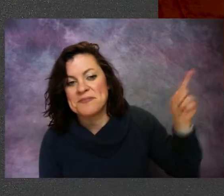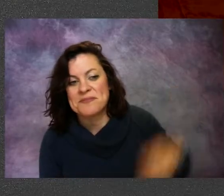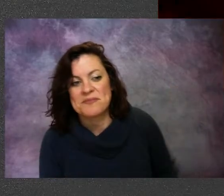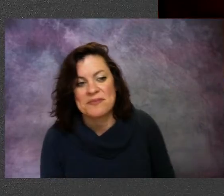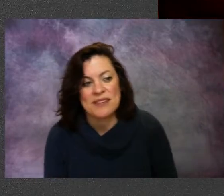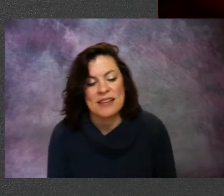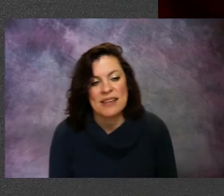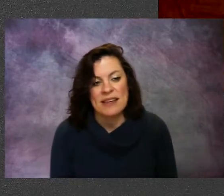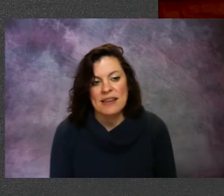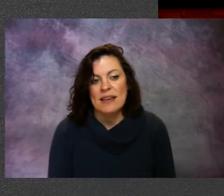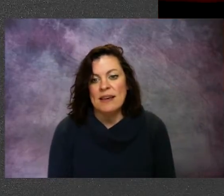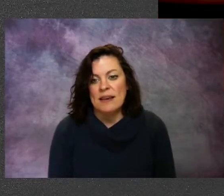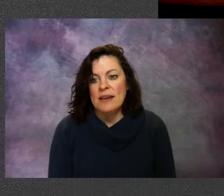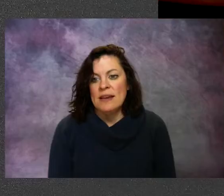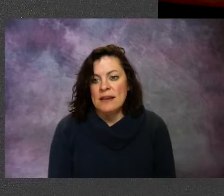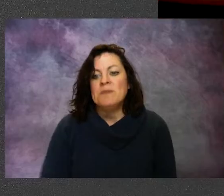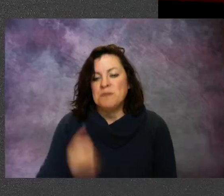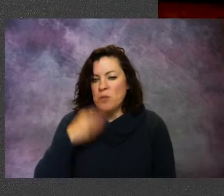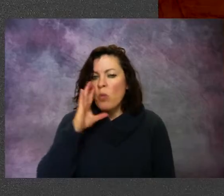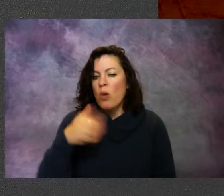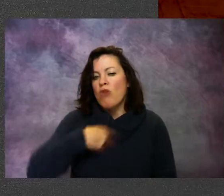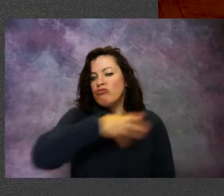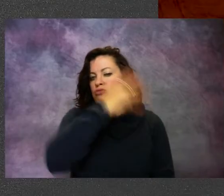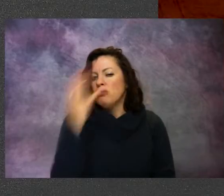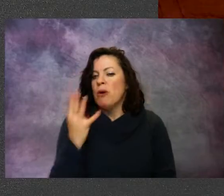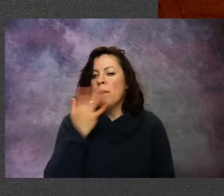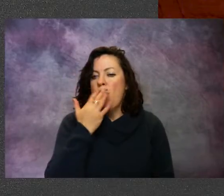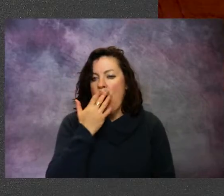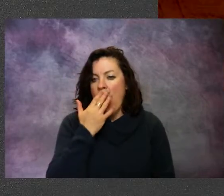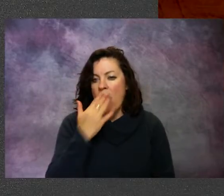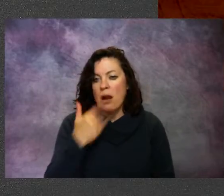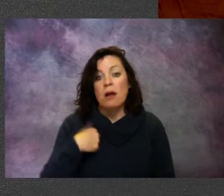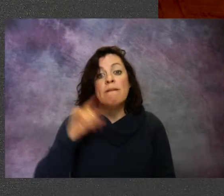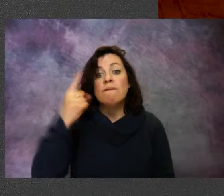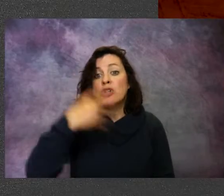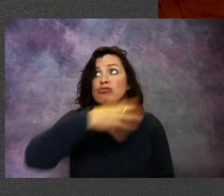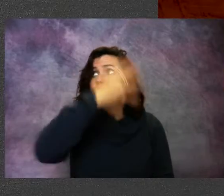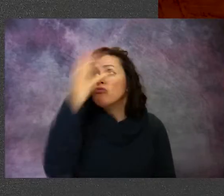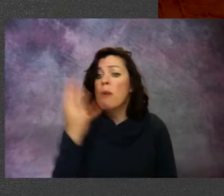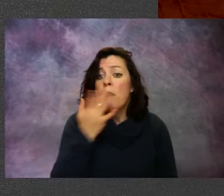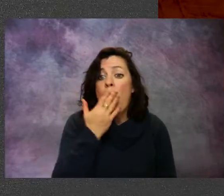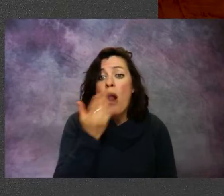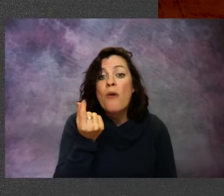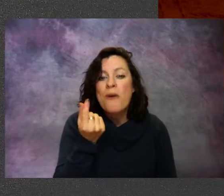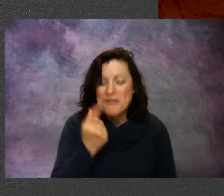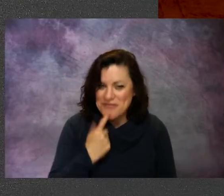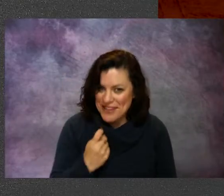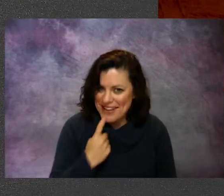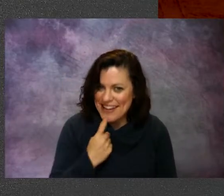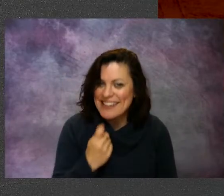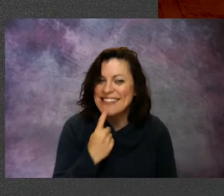So, I'm gonna start with the first color in the rainbow, which is red, and I'm going to go along the edge